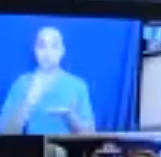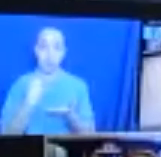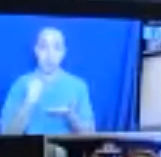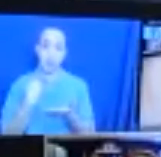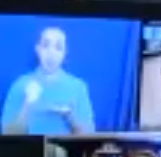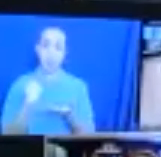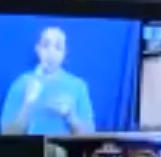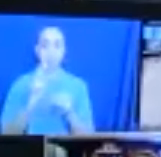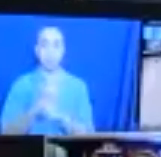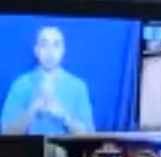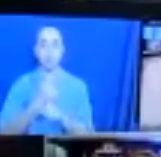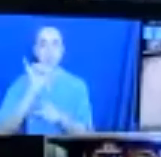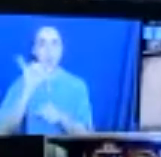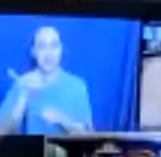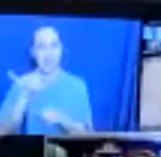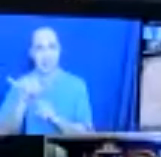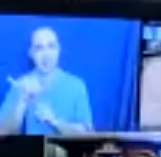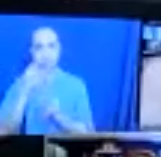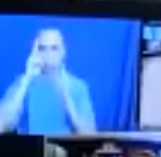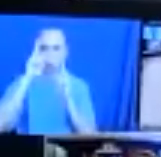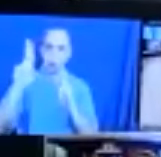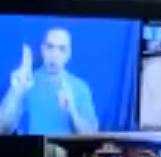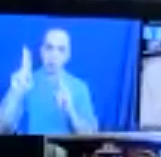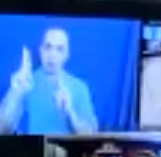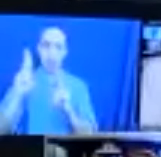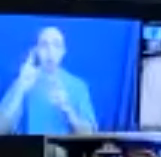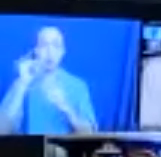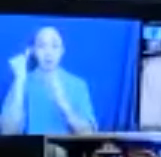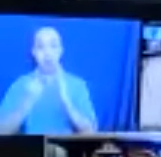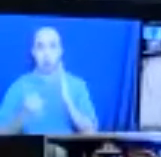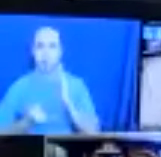AND USING THAT TO HONOR THE ART, THE CULTURE.